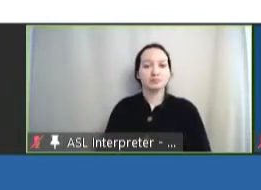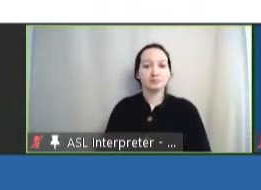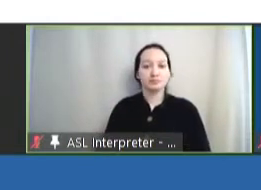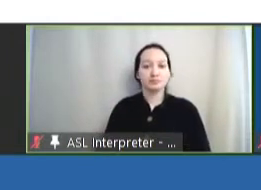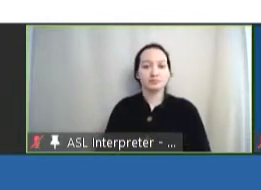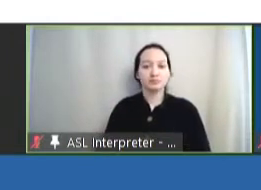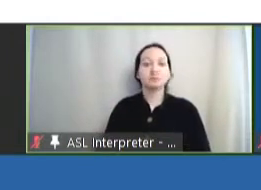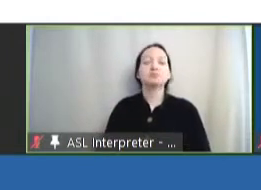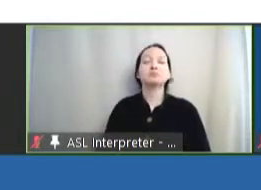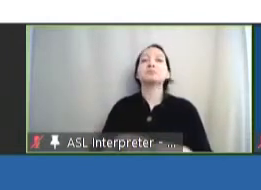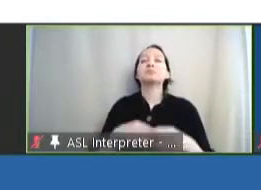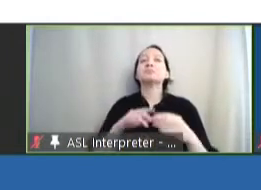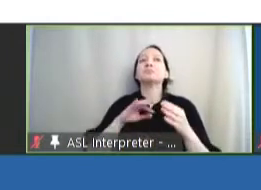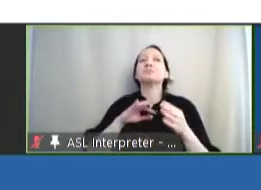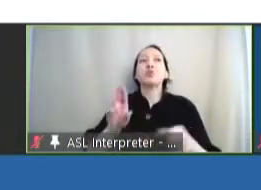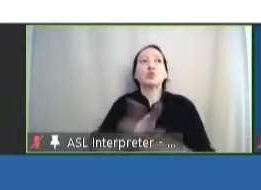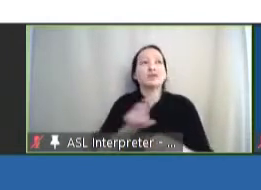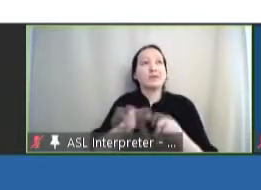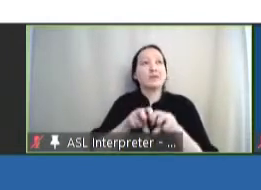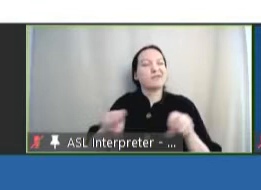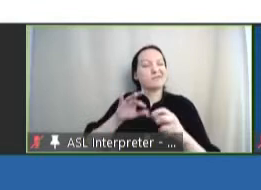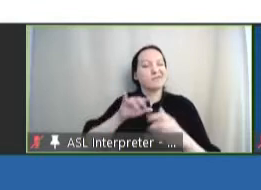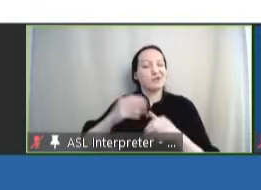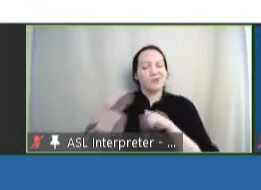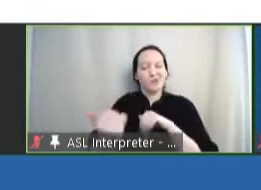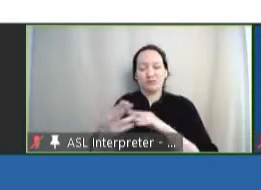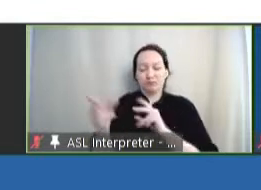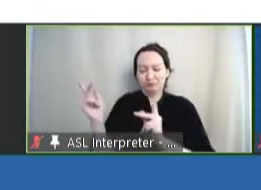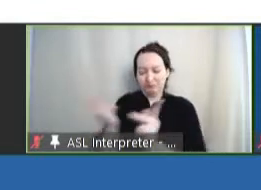This study used the panel's study designed to examine the association